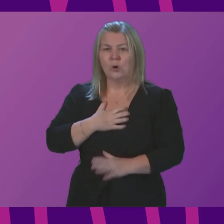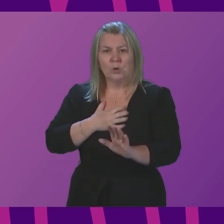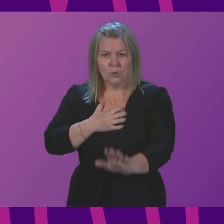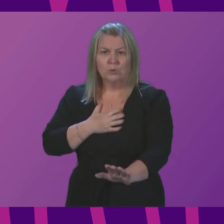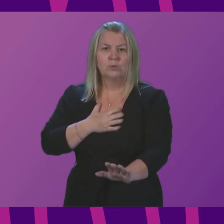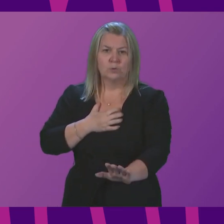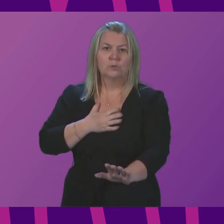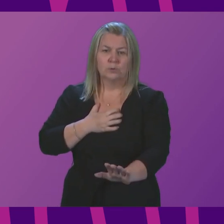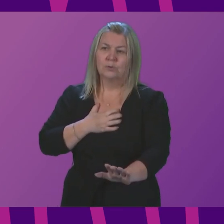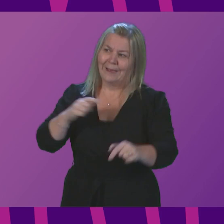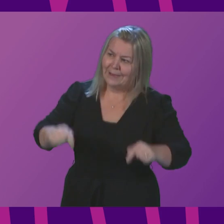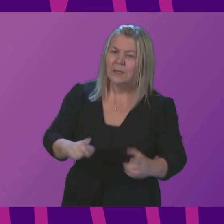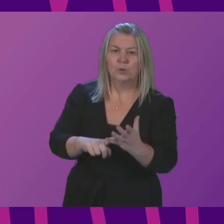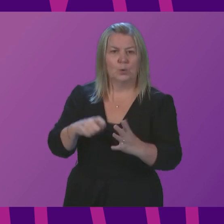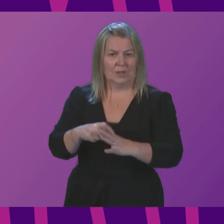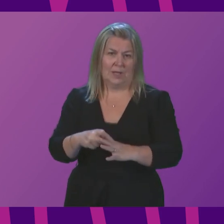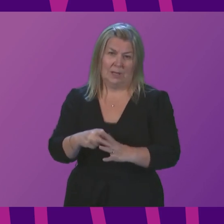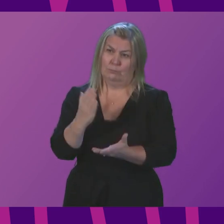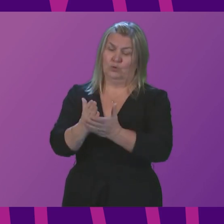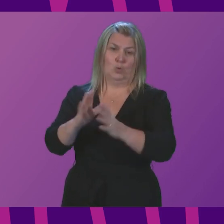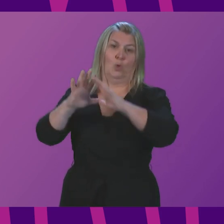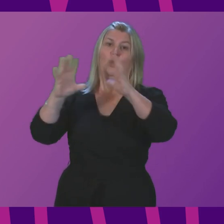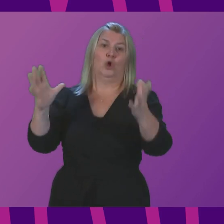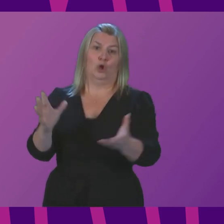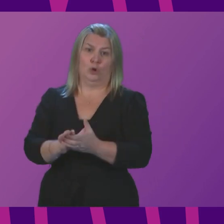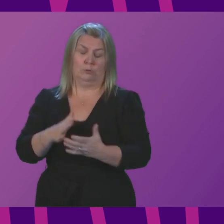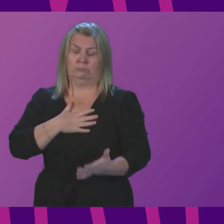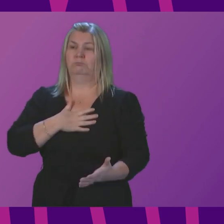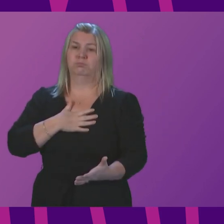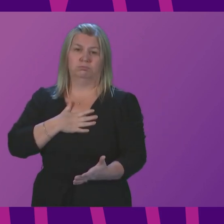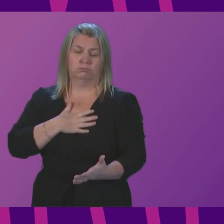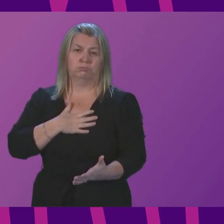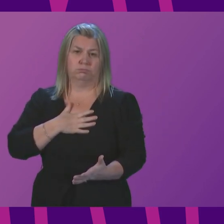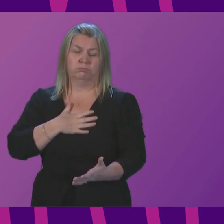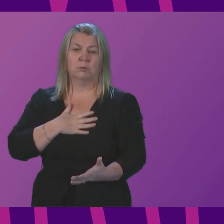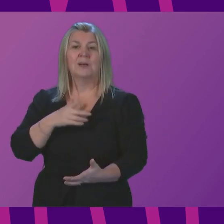not just here in the UK but across the world. Those seeking refuge are human beings. They